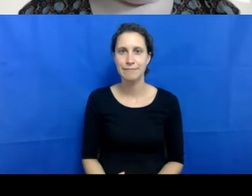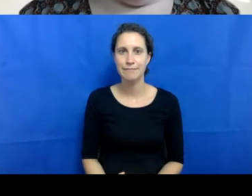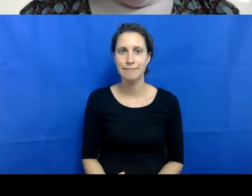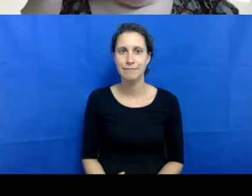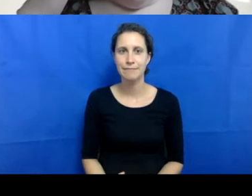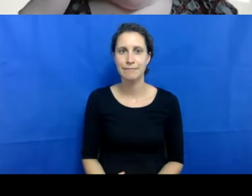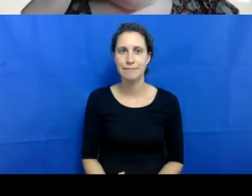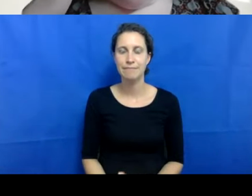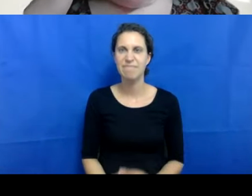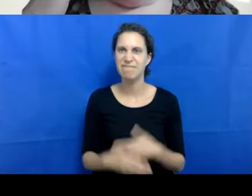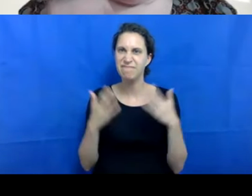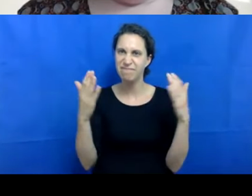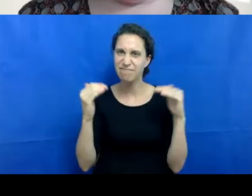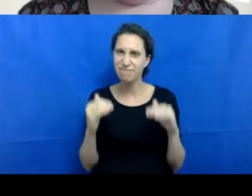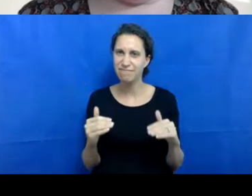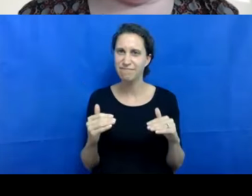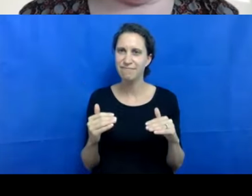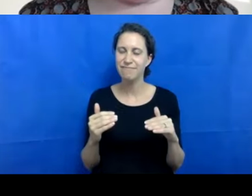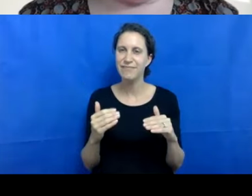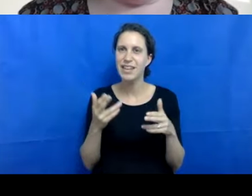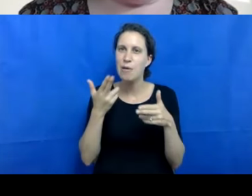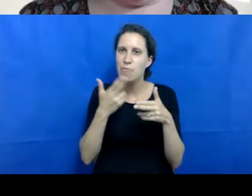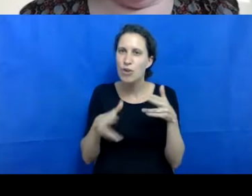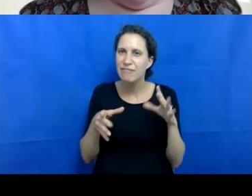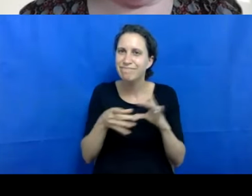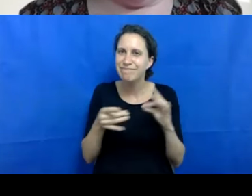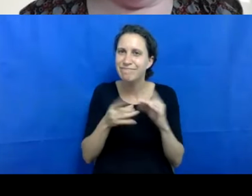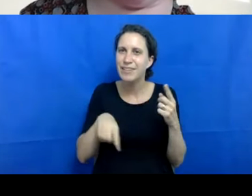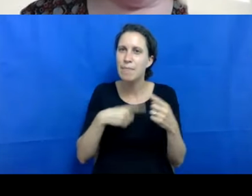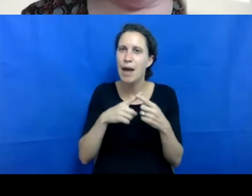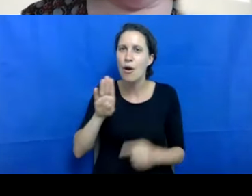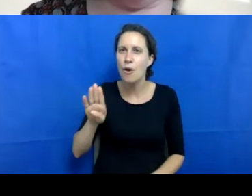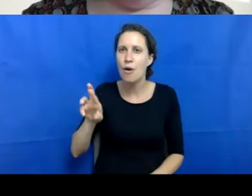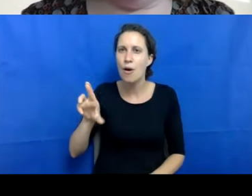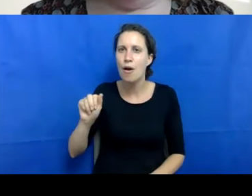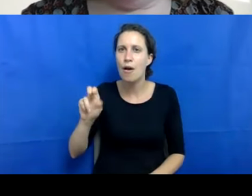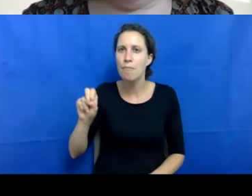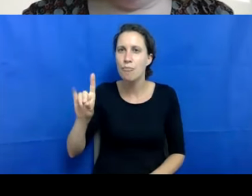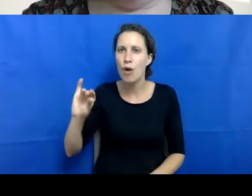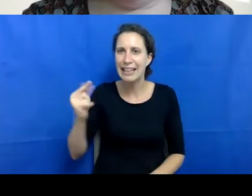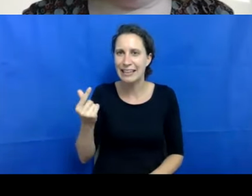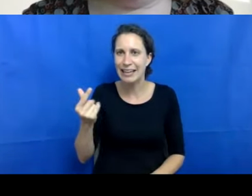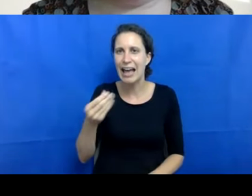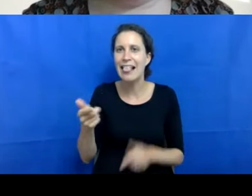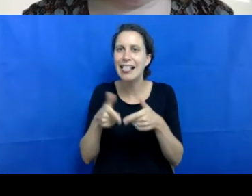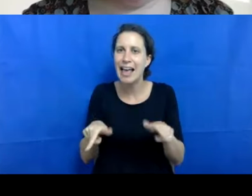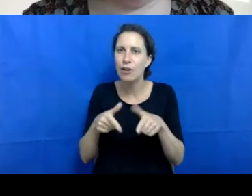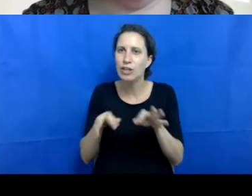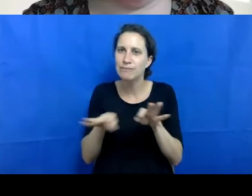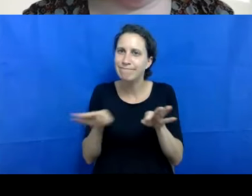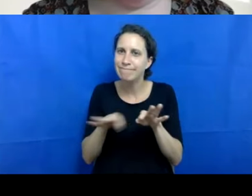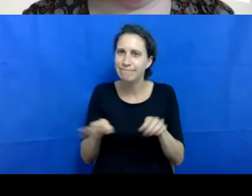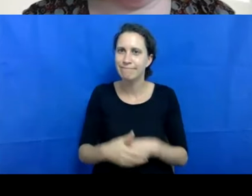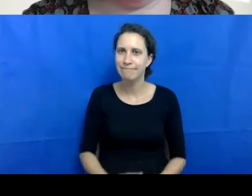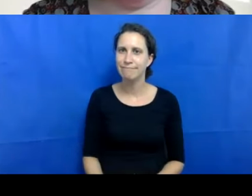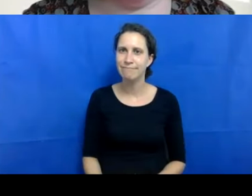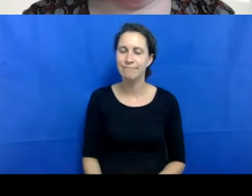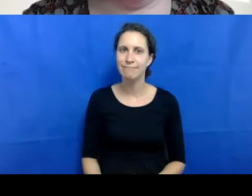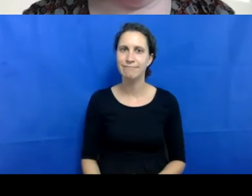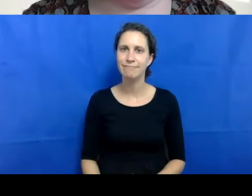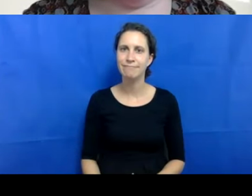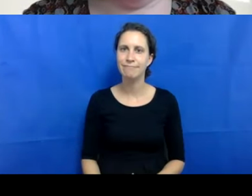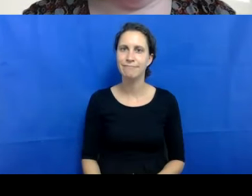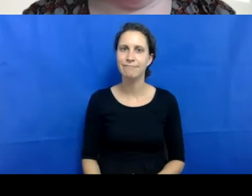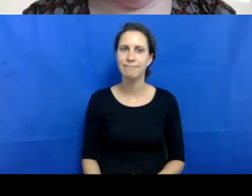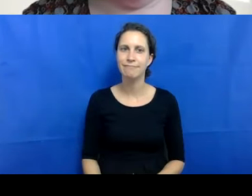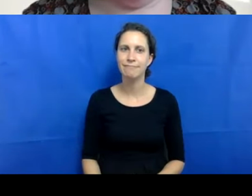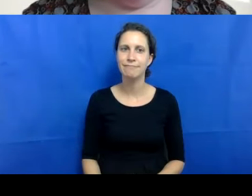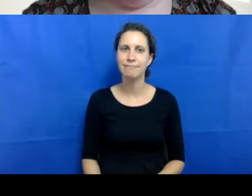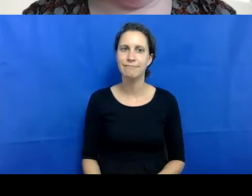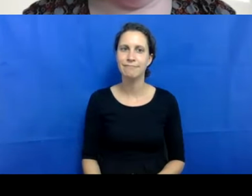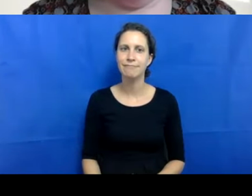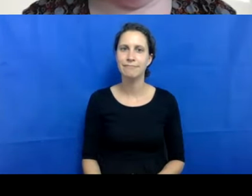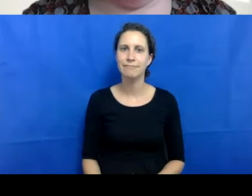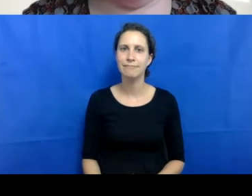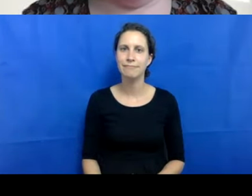I also wanted to share a quick note about branding and language.